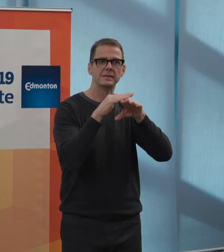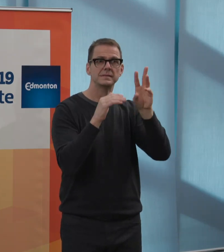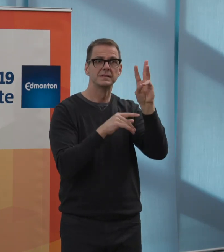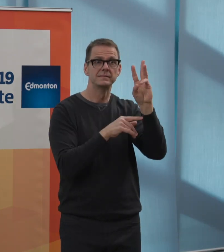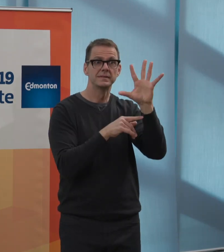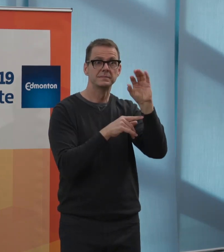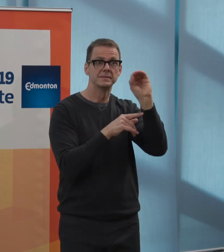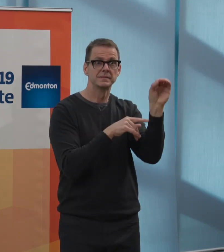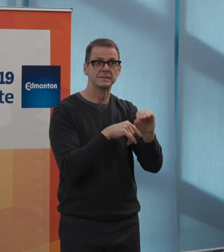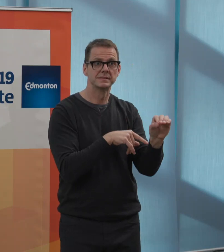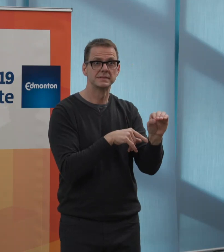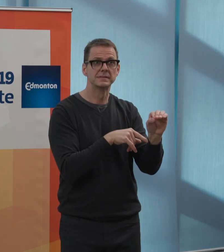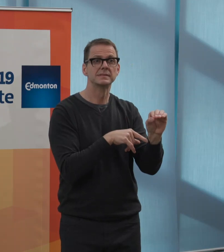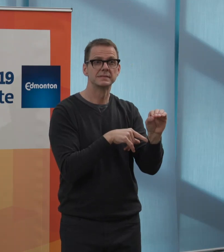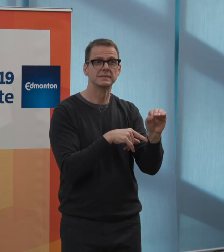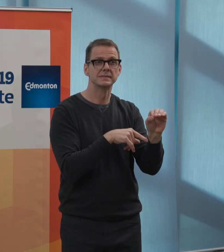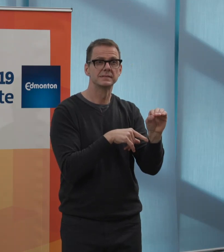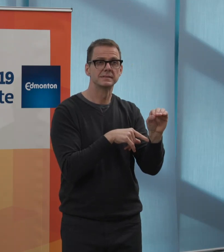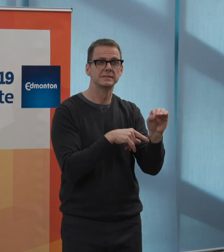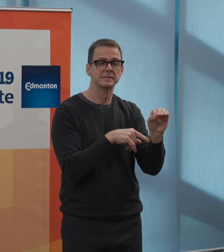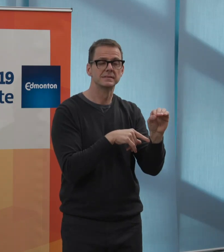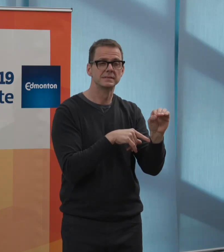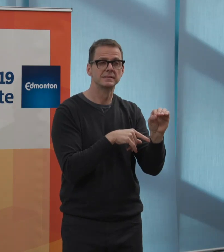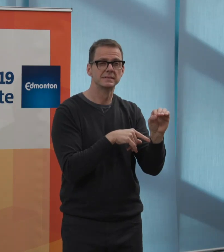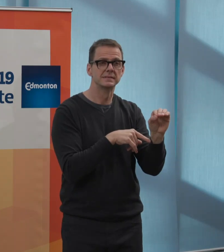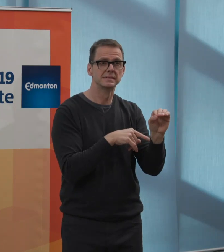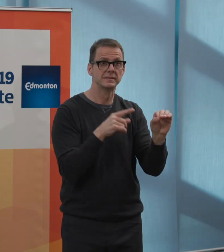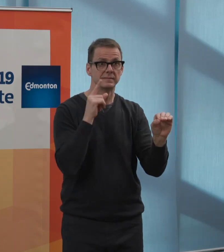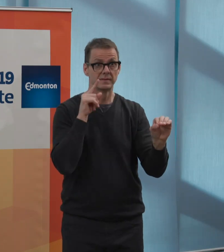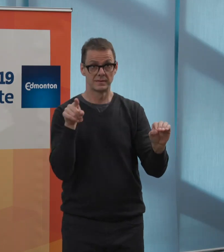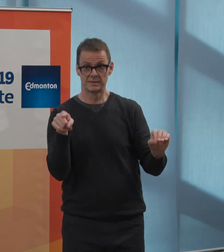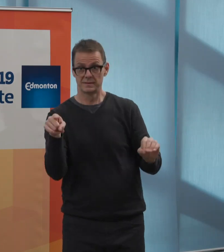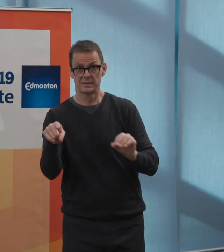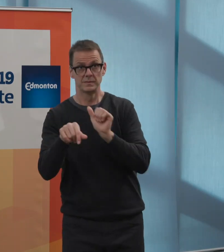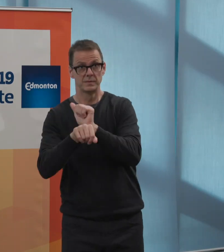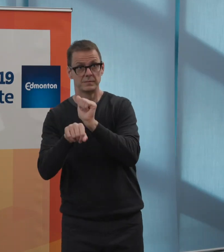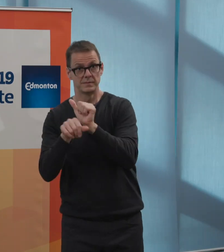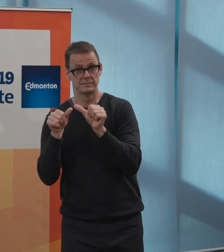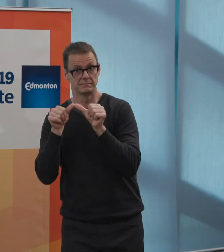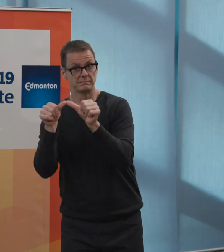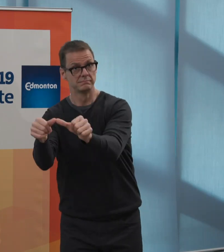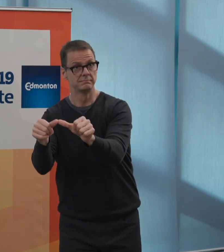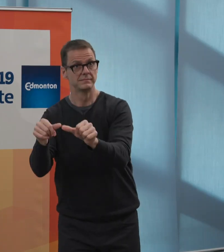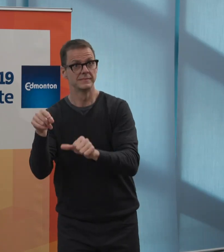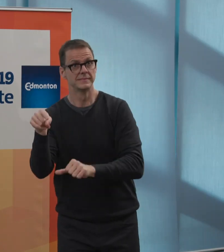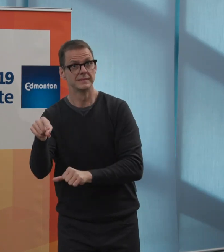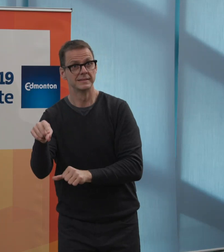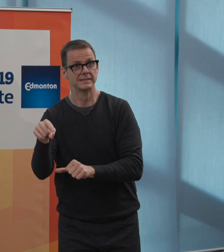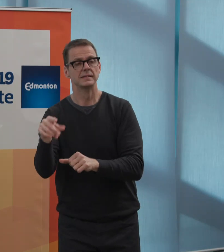permanent employees and eight weeks for provisional or temporary employees but